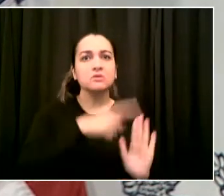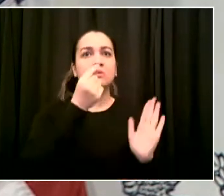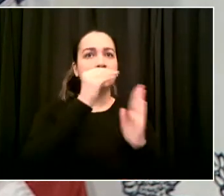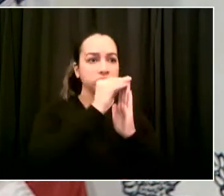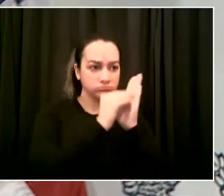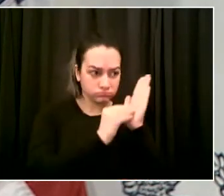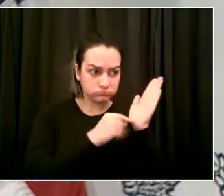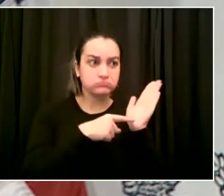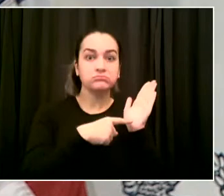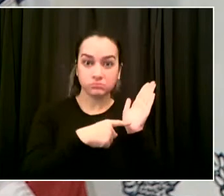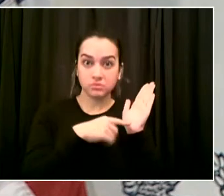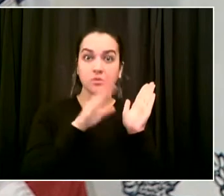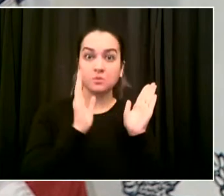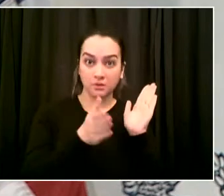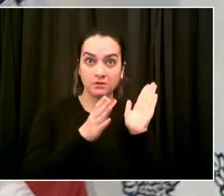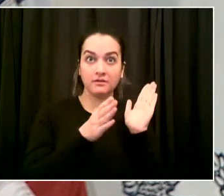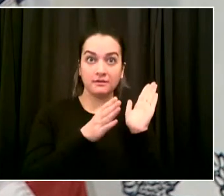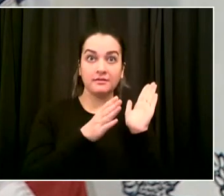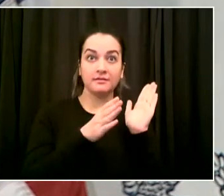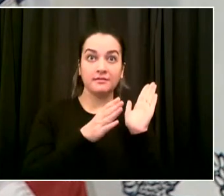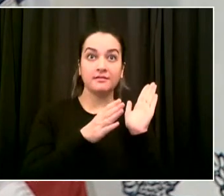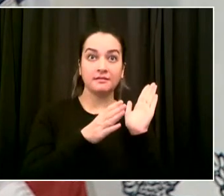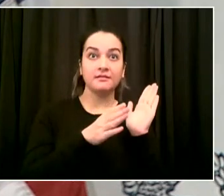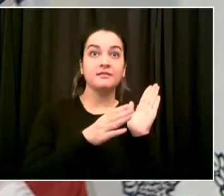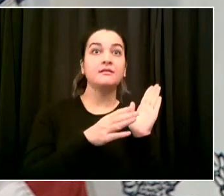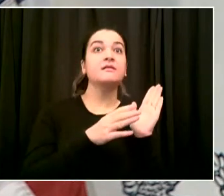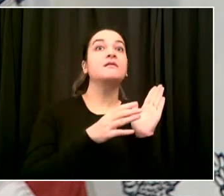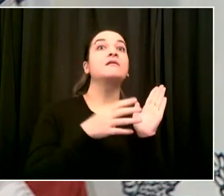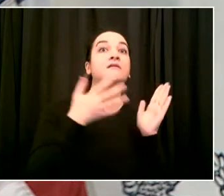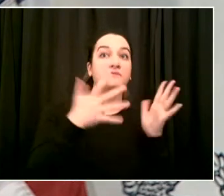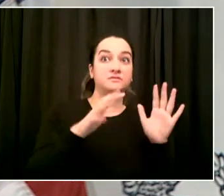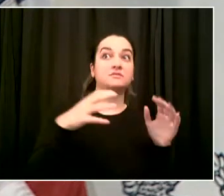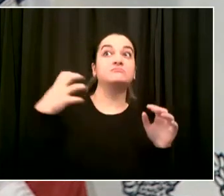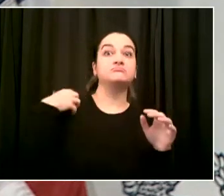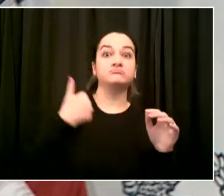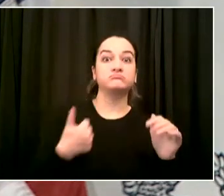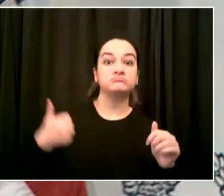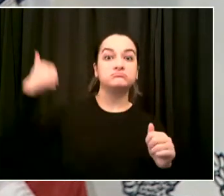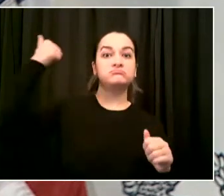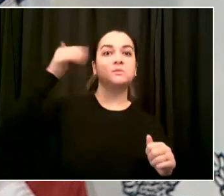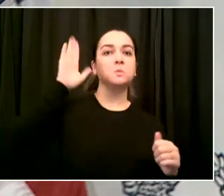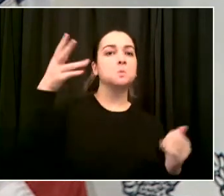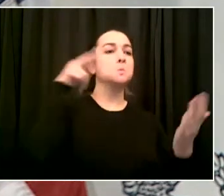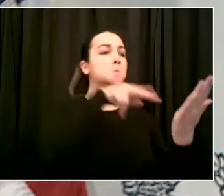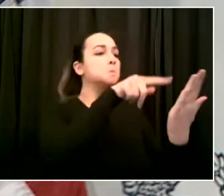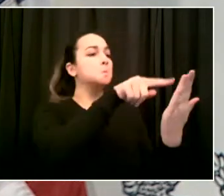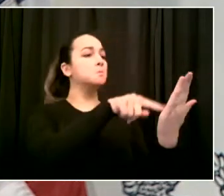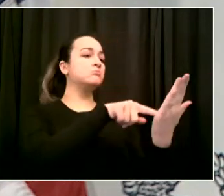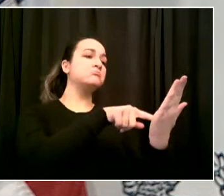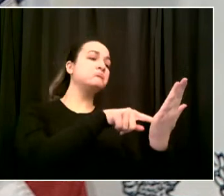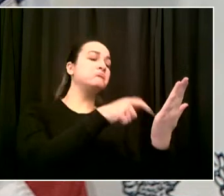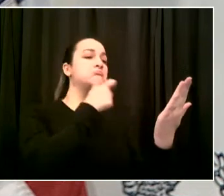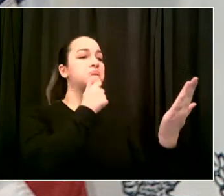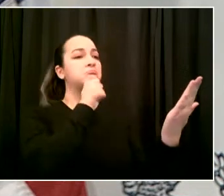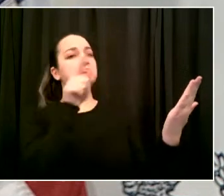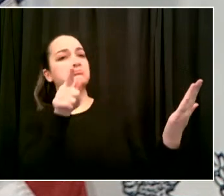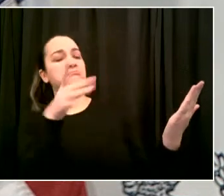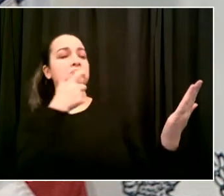MAKES THE SELECTION AND LETS THE PRECINCT COUNSEL KNOW WHO WILL BE THE NEW COMMANDERER . THEN THERE IS AN ON BOARD PROCESS THEY KEEP UPDATING THE COMMISSIONER